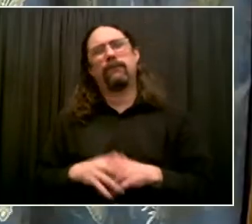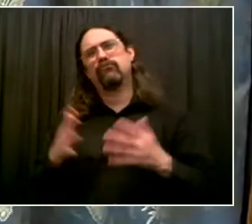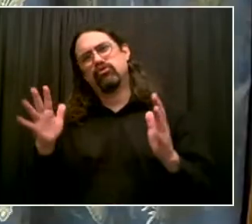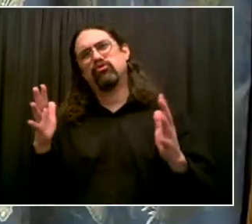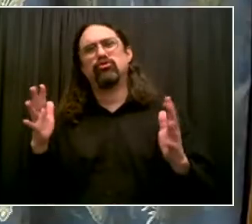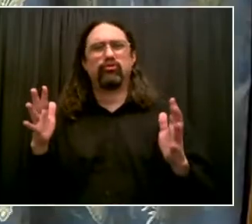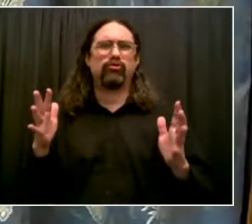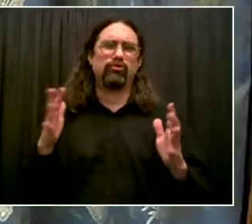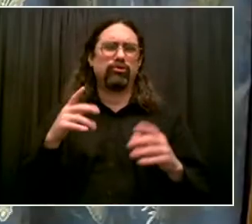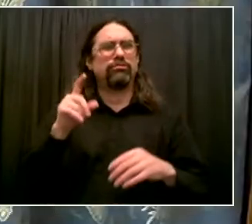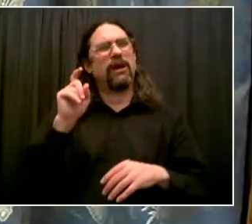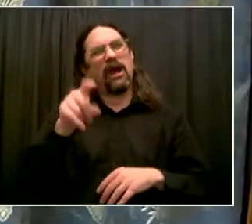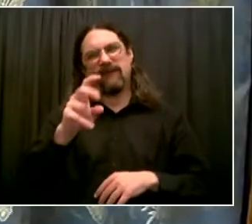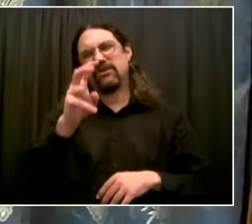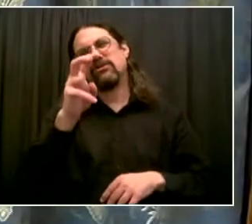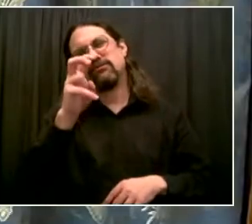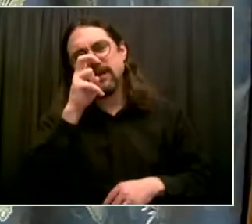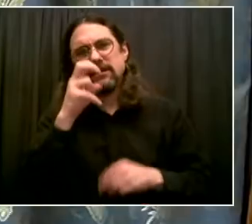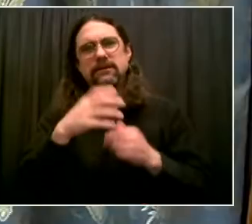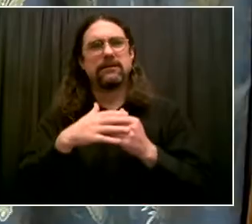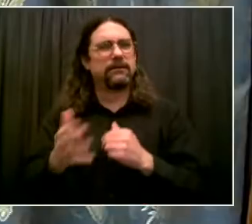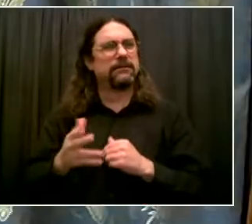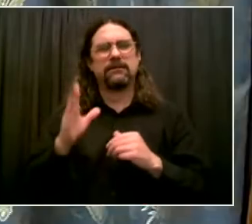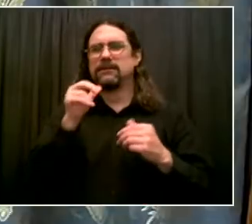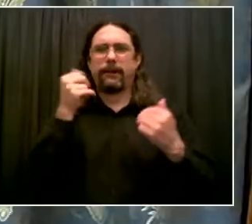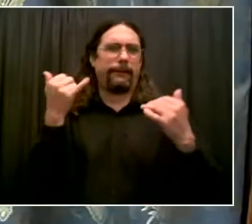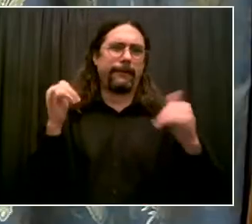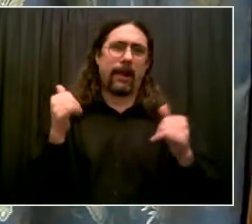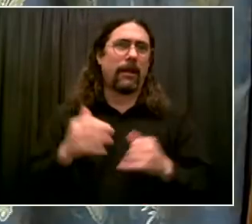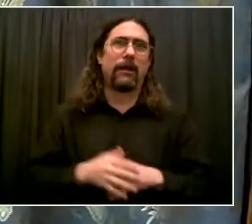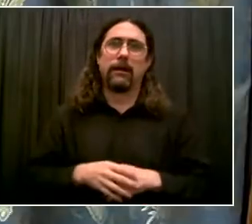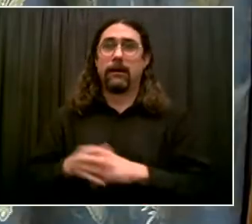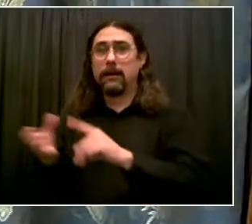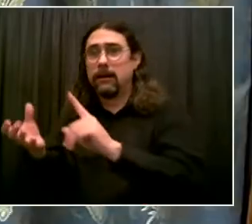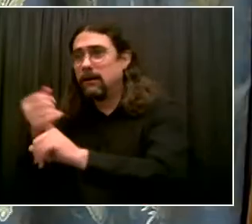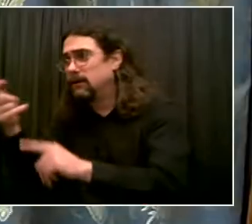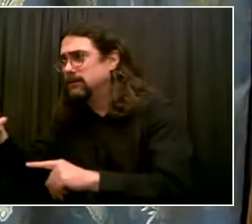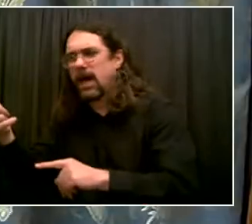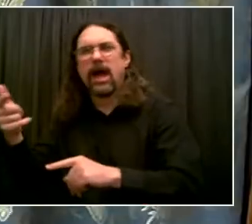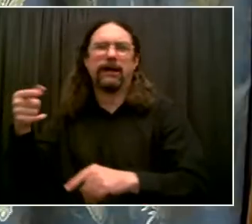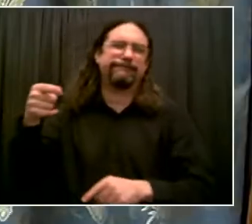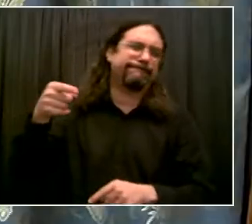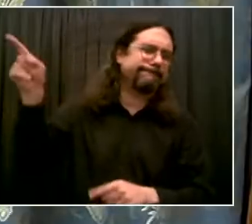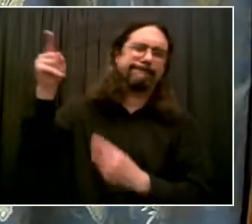STREETS. SO AT THE SAME TIME WE ALL KNOW THAT THE SAFEST STREETS ARE WHEN